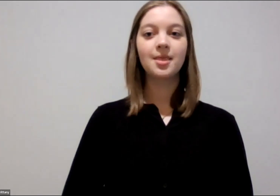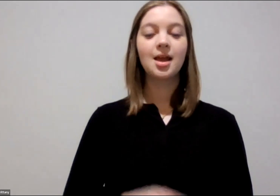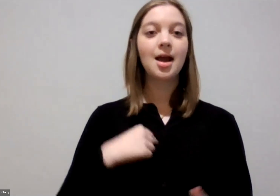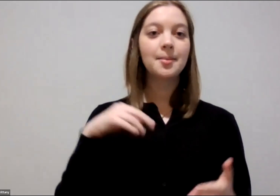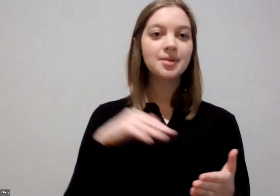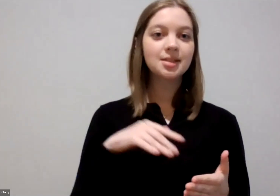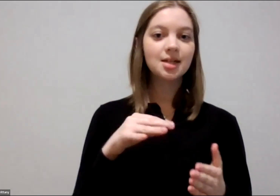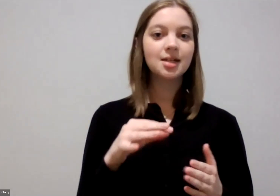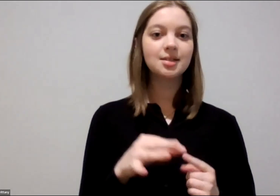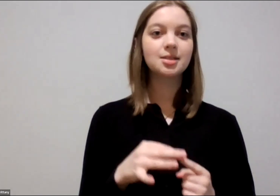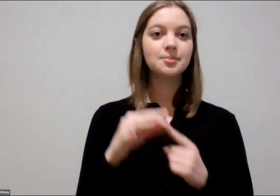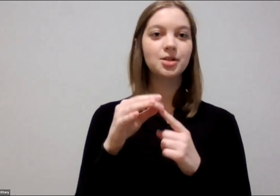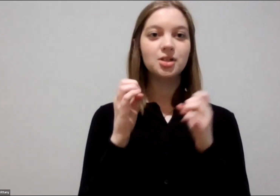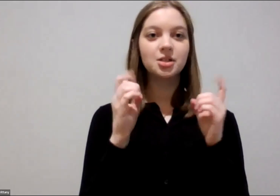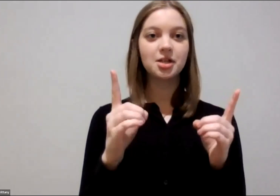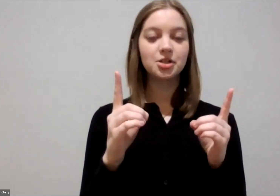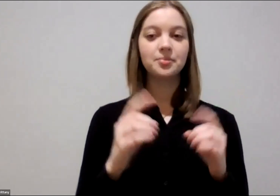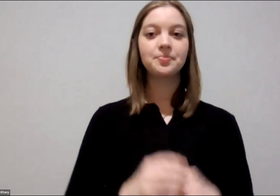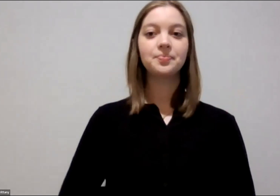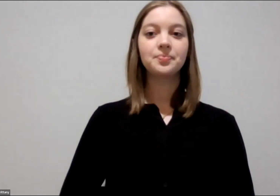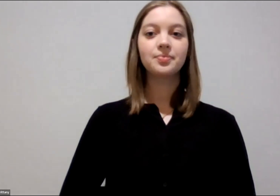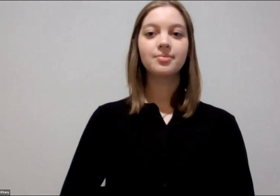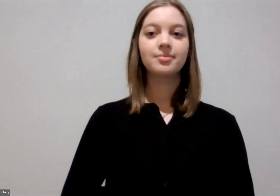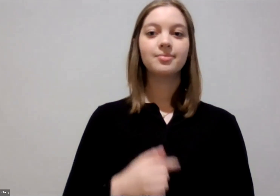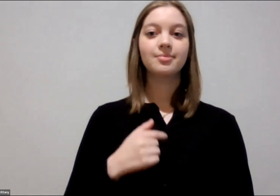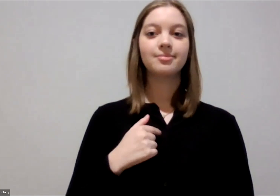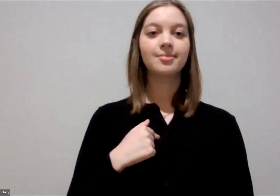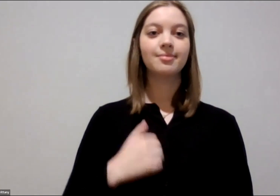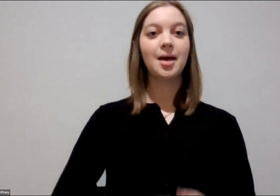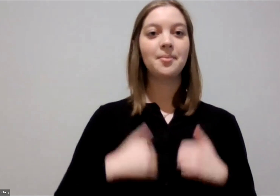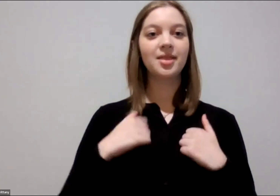I'm. studying special education and I am a lifelong Washington, Dc.